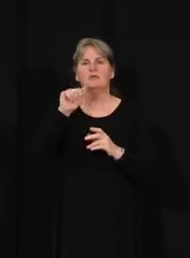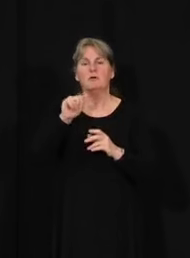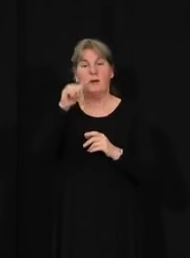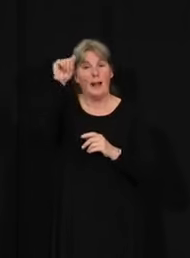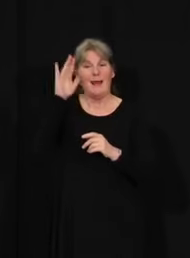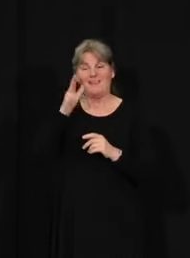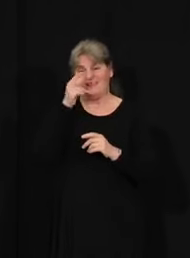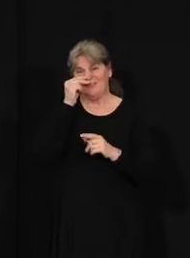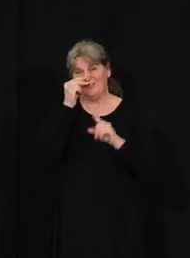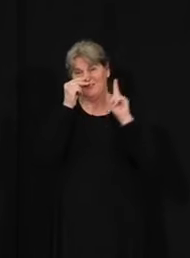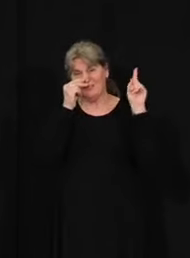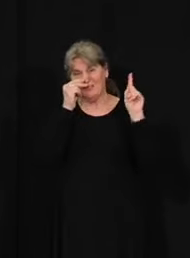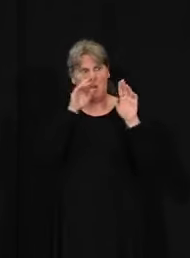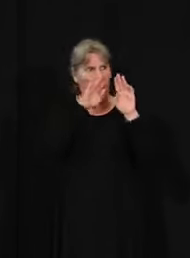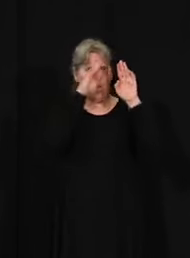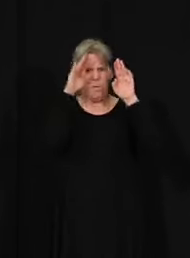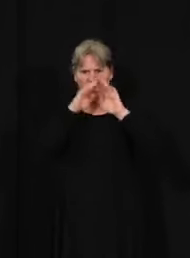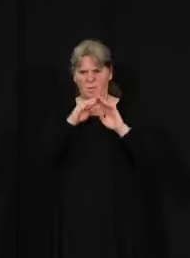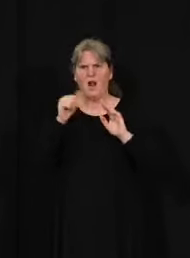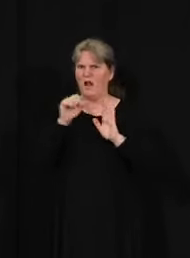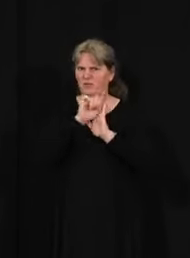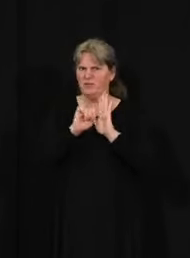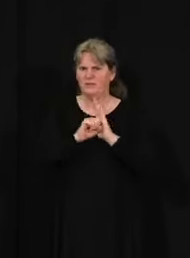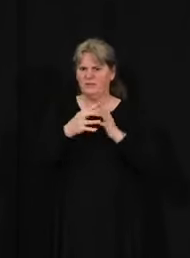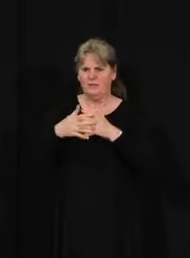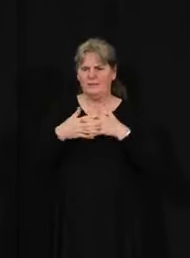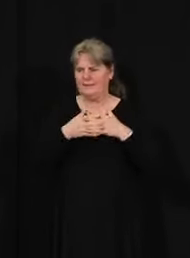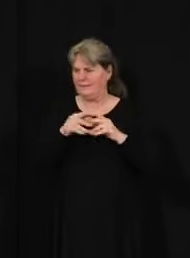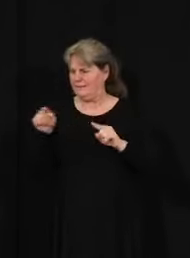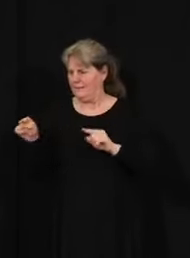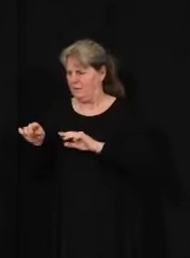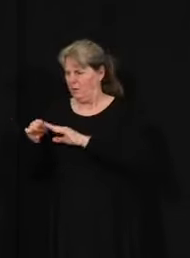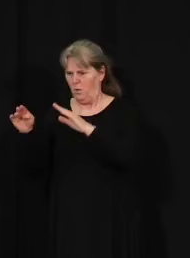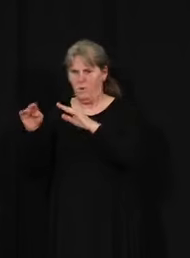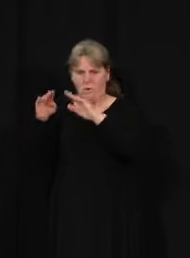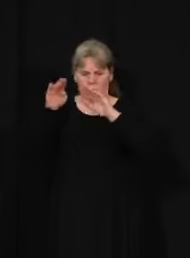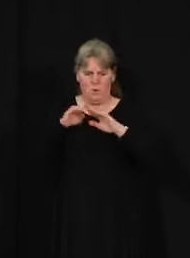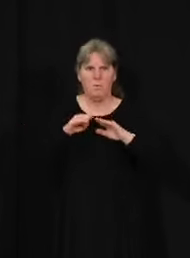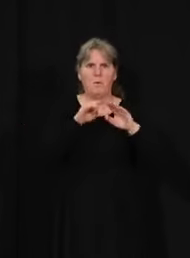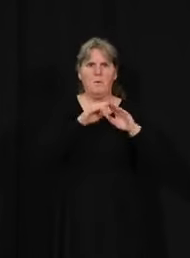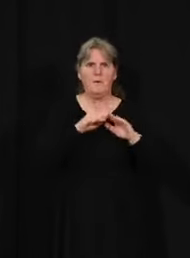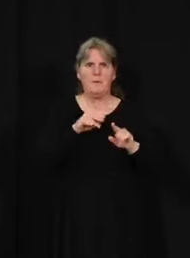door, many of the other states as they pursue their individual plans towards reopening at